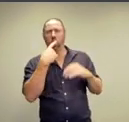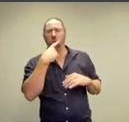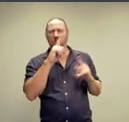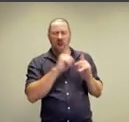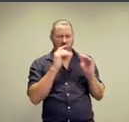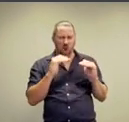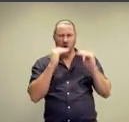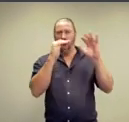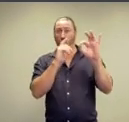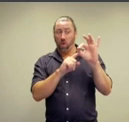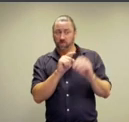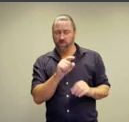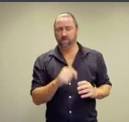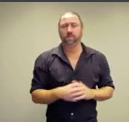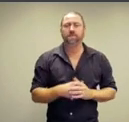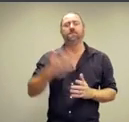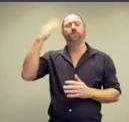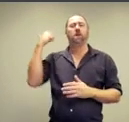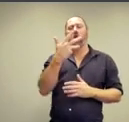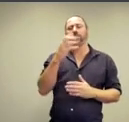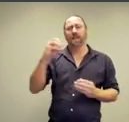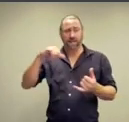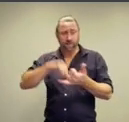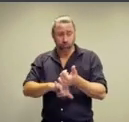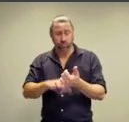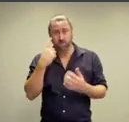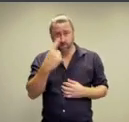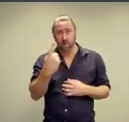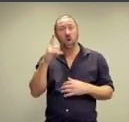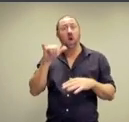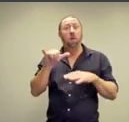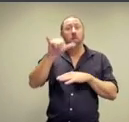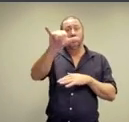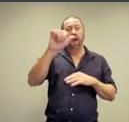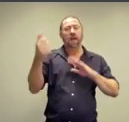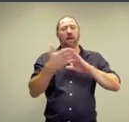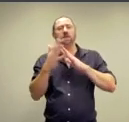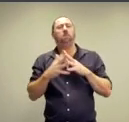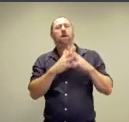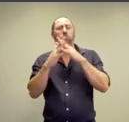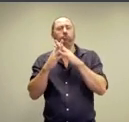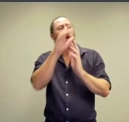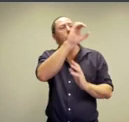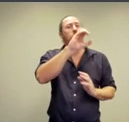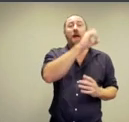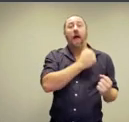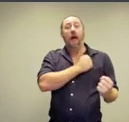high quality item. In the early 1900s, as we can see here, aviators and members